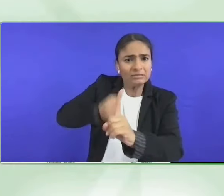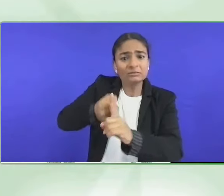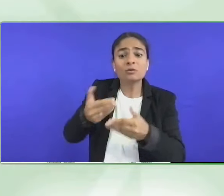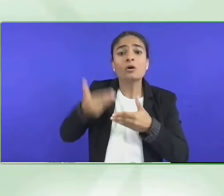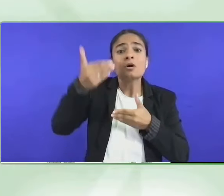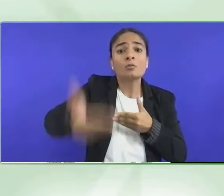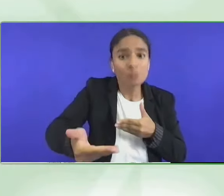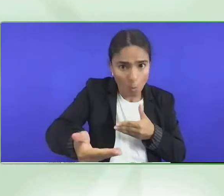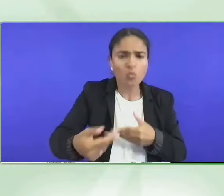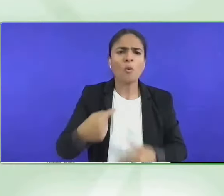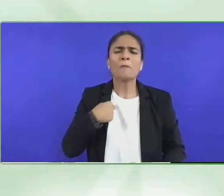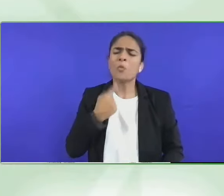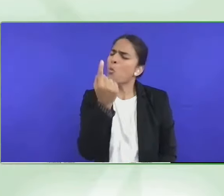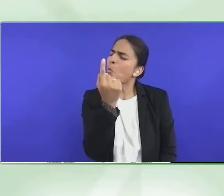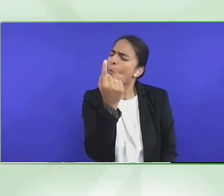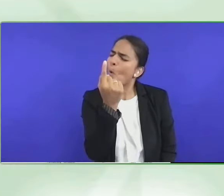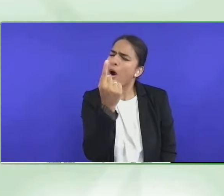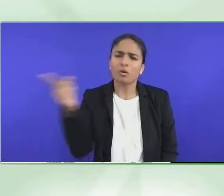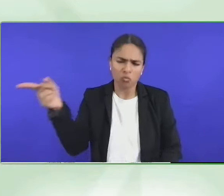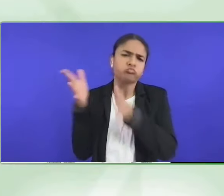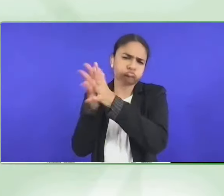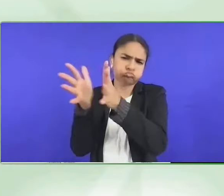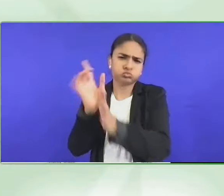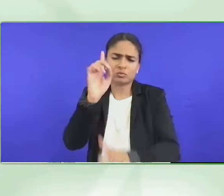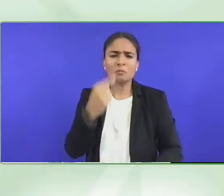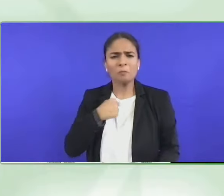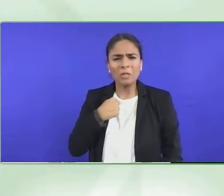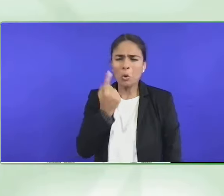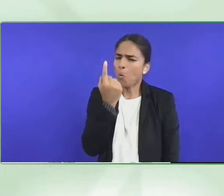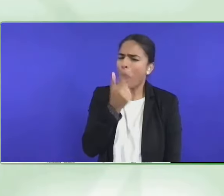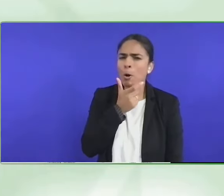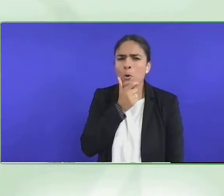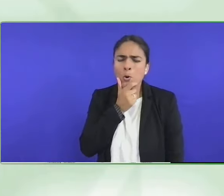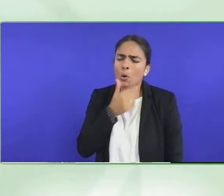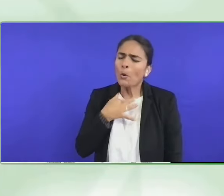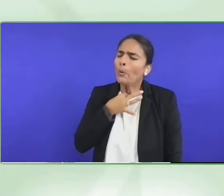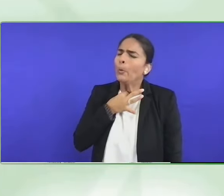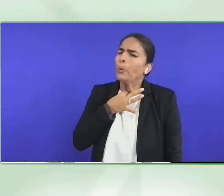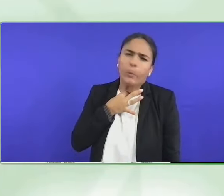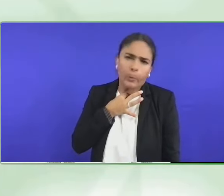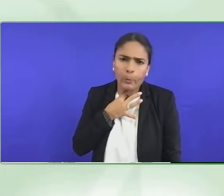But what would you recommend to younger people that are trying to